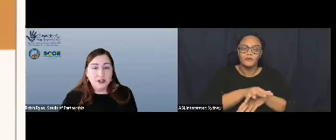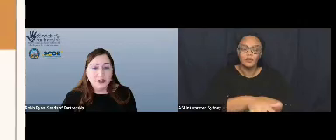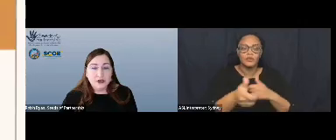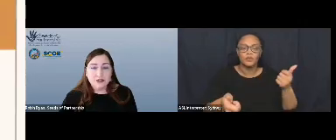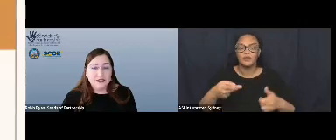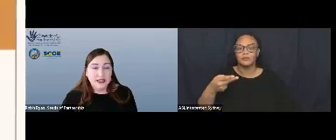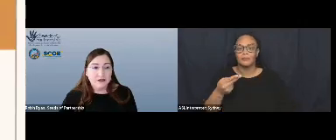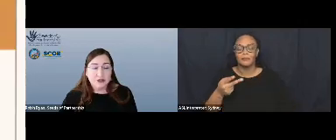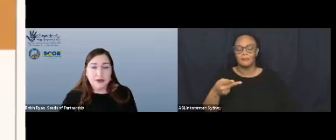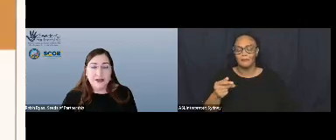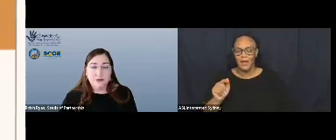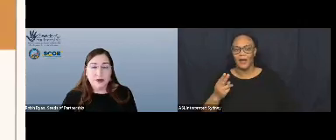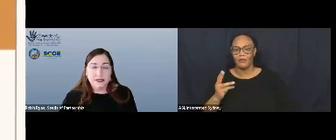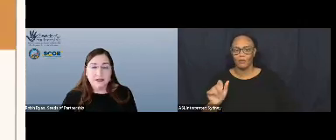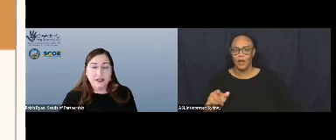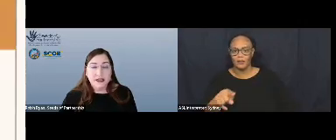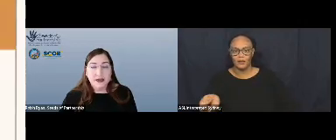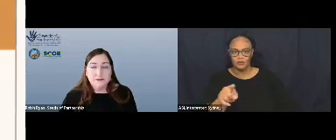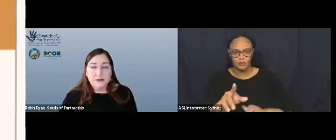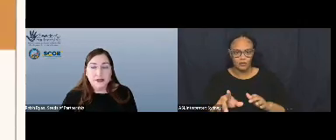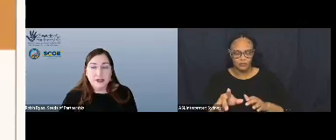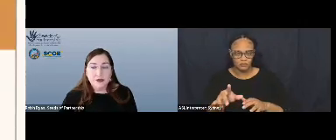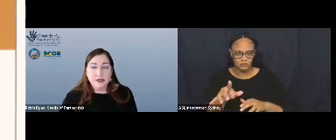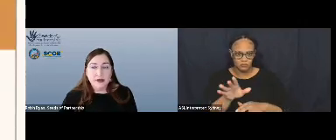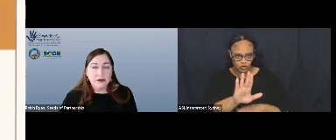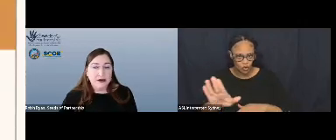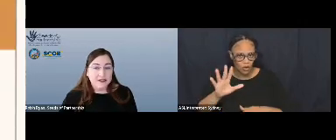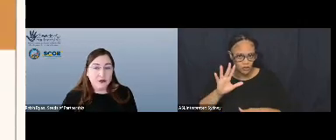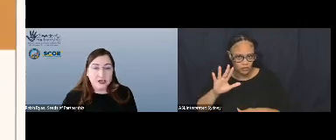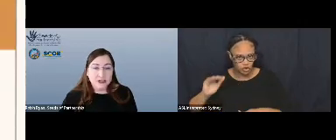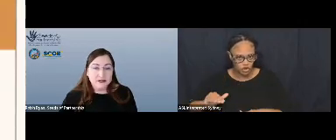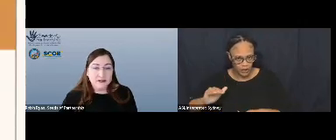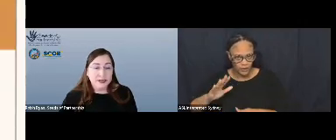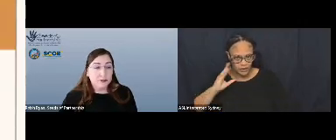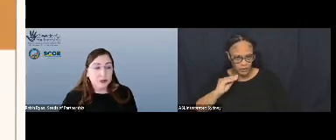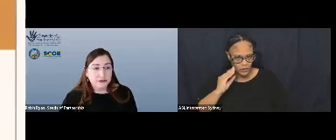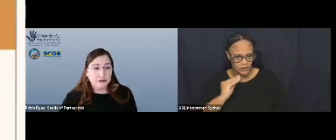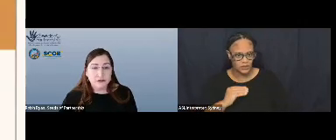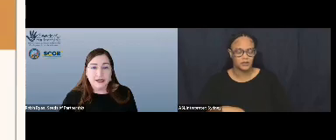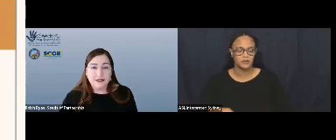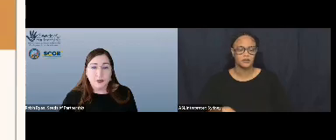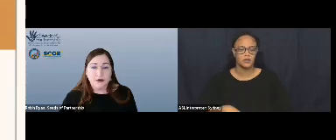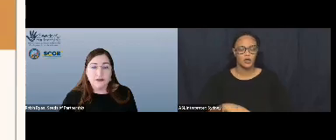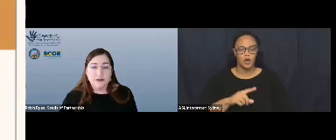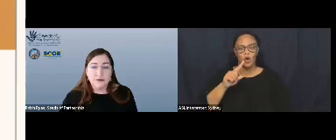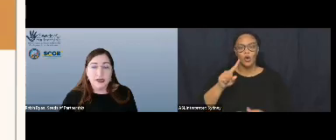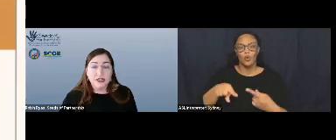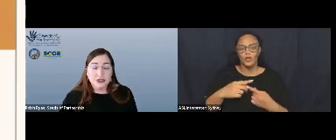When you understand those pathways, you can better ask questions and push for the right supports and